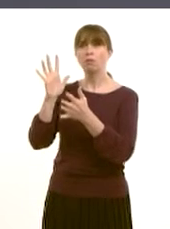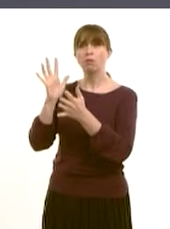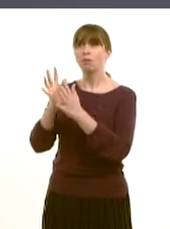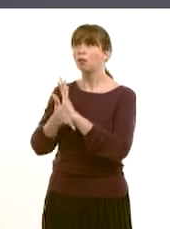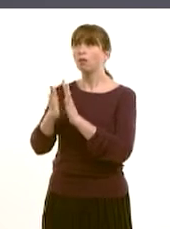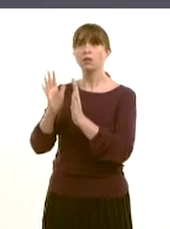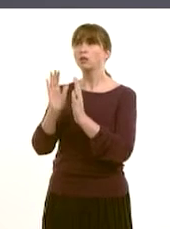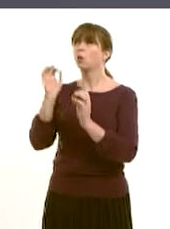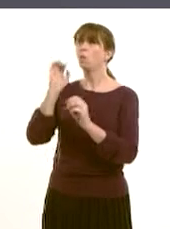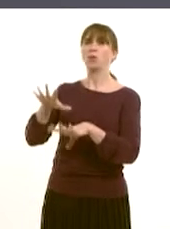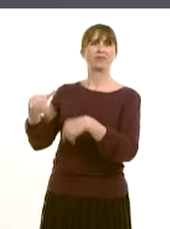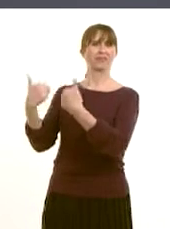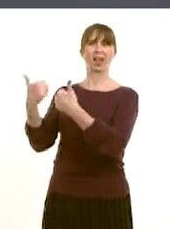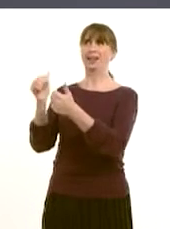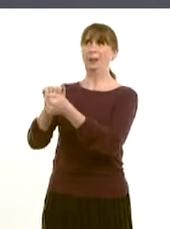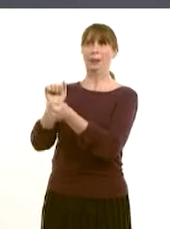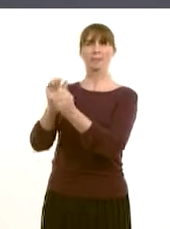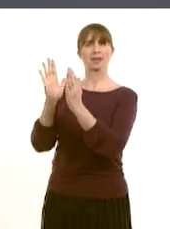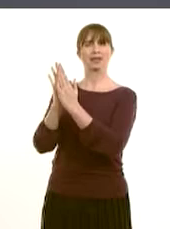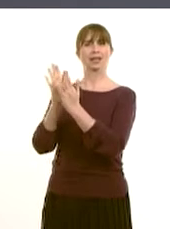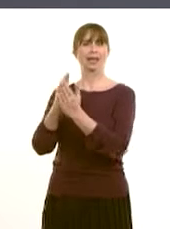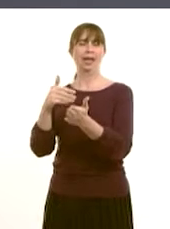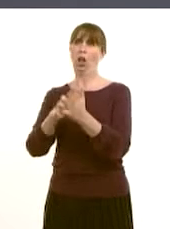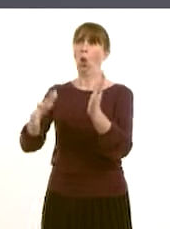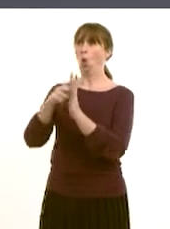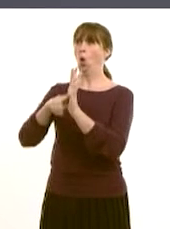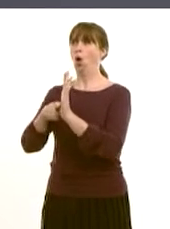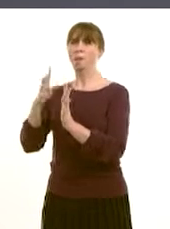but theyíre now doing it through the backdoor, through the enterprise Bill.